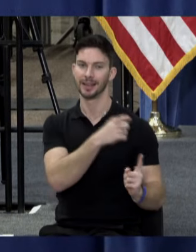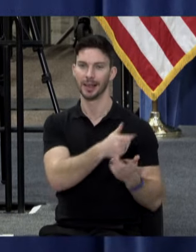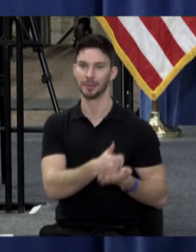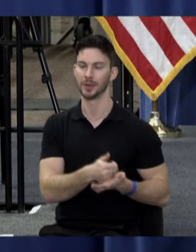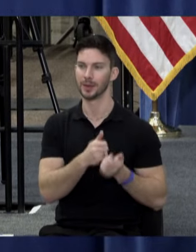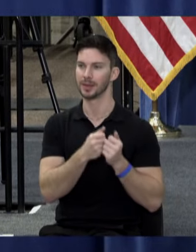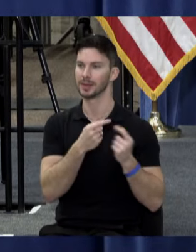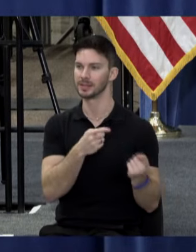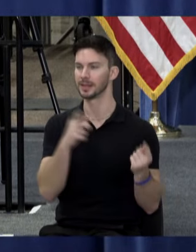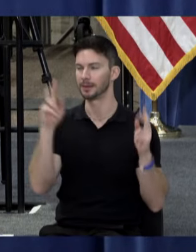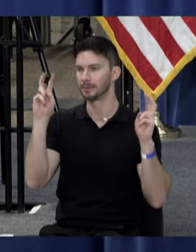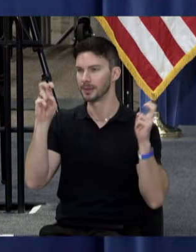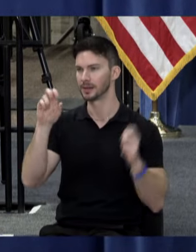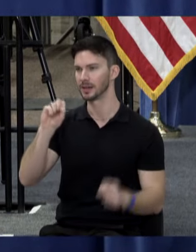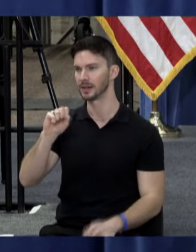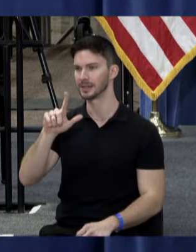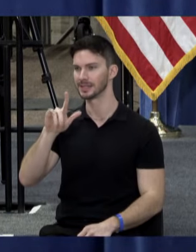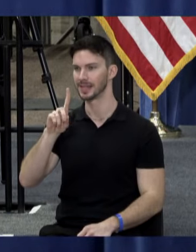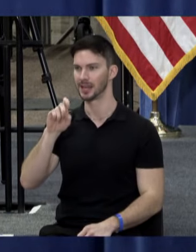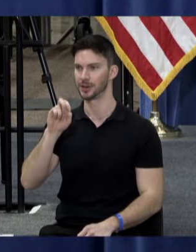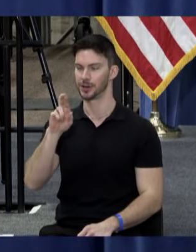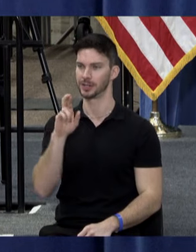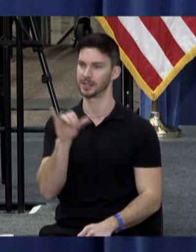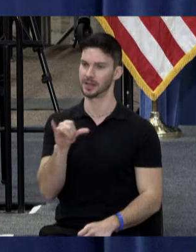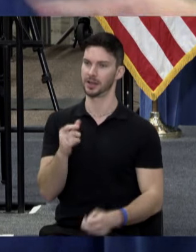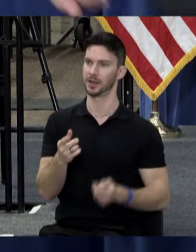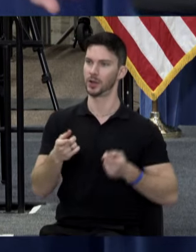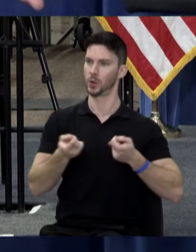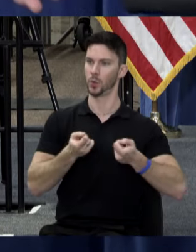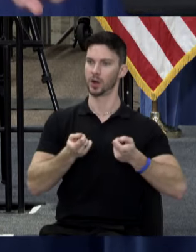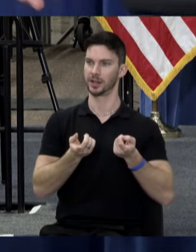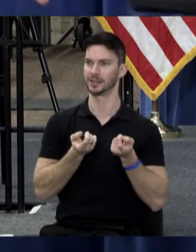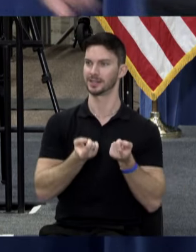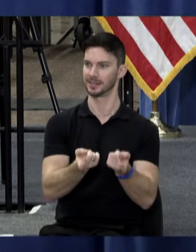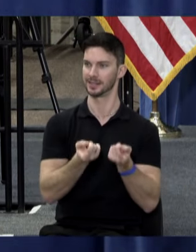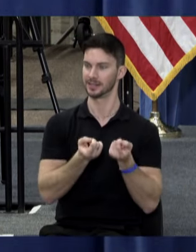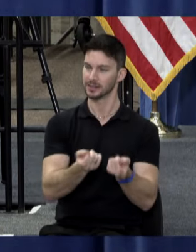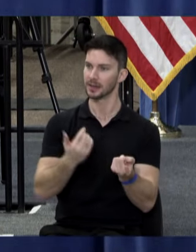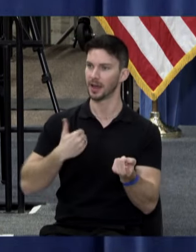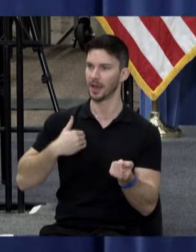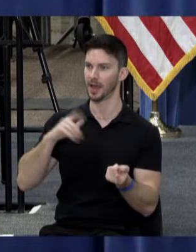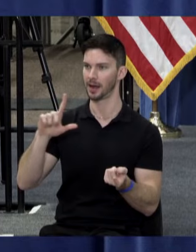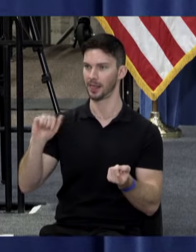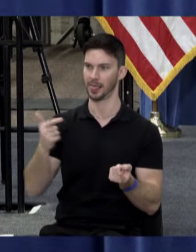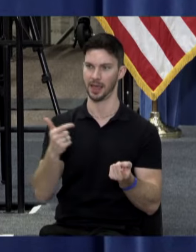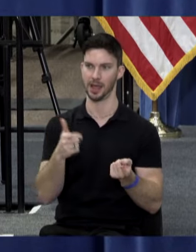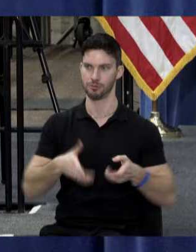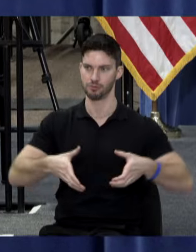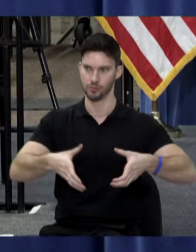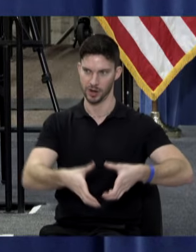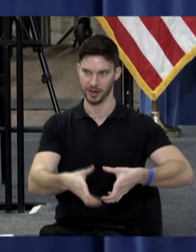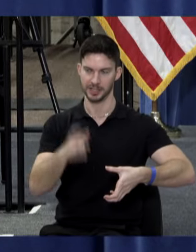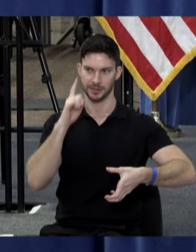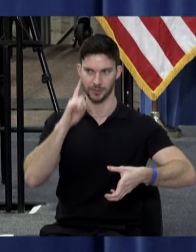called a slider, it's a walker with skis, and I have a leg brace for my accessory leg as my one